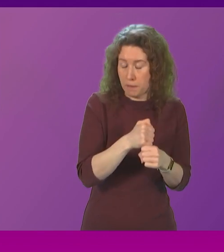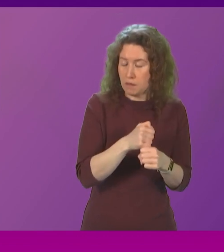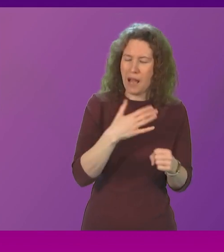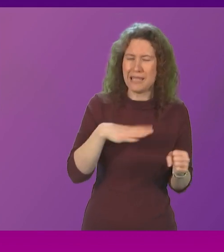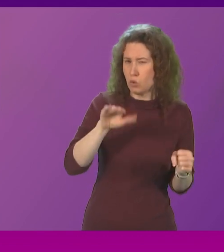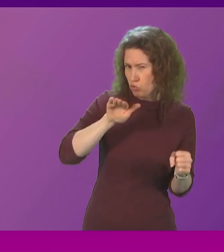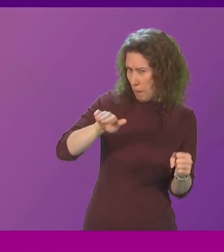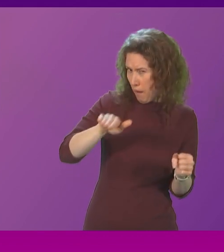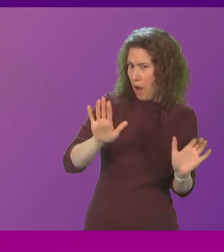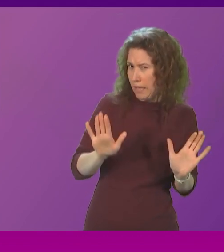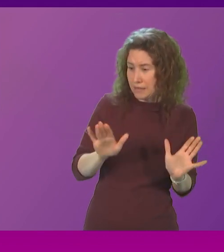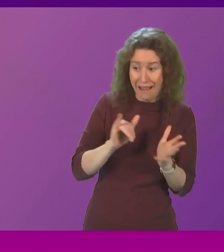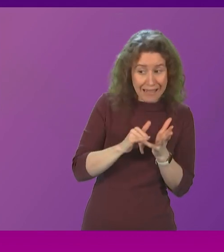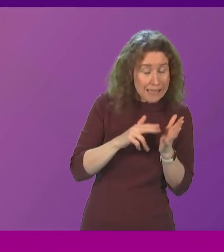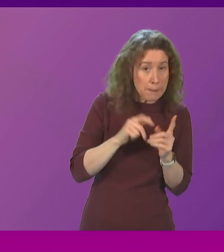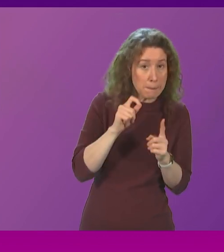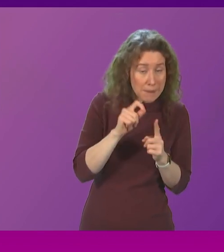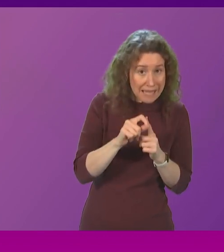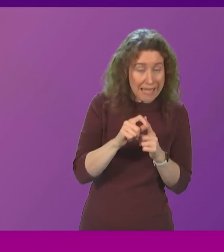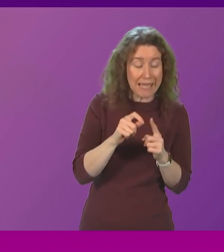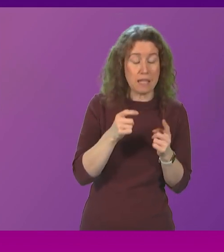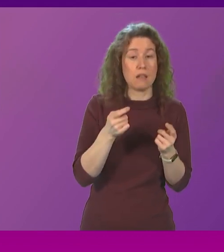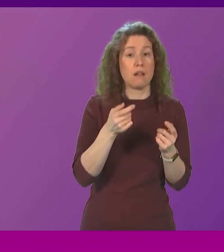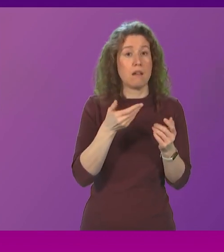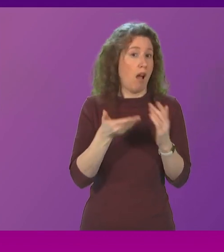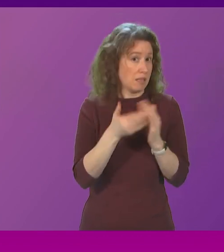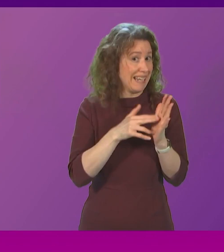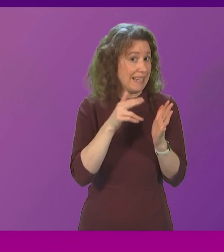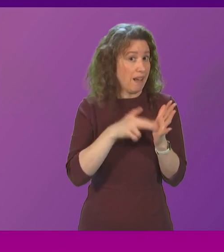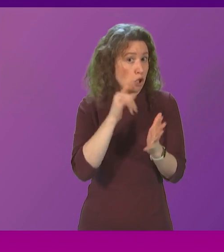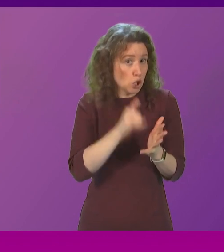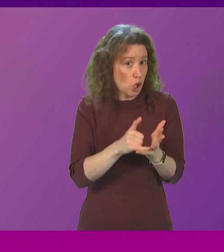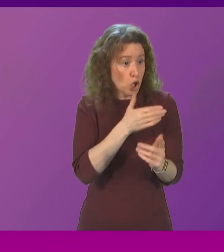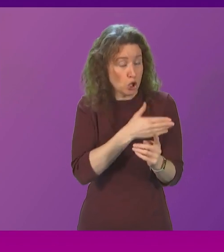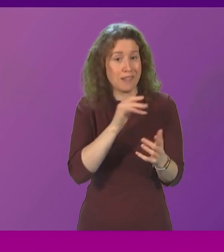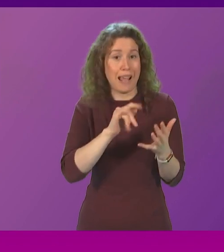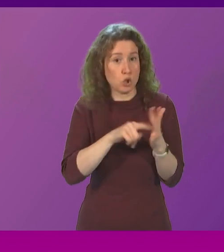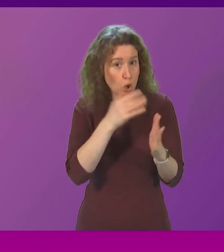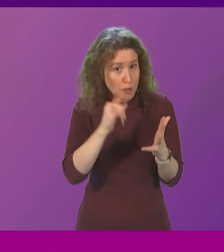him that, under the SNP under Nicola Sturgeon and John Swinney—I am pleased to be building